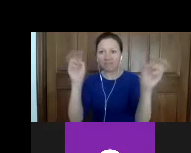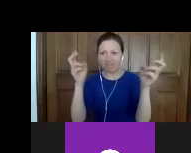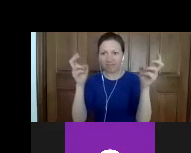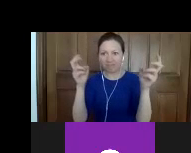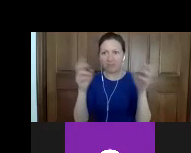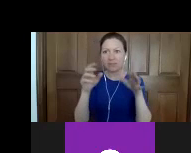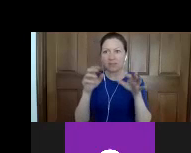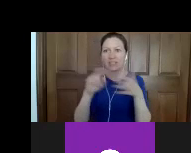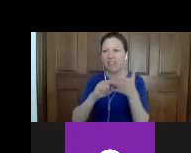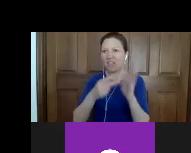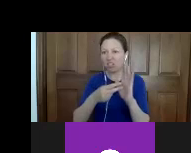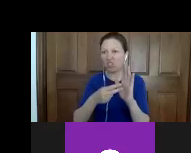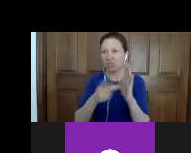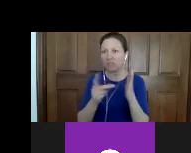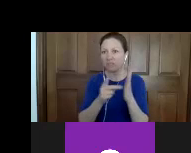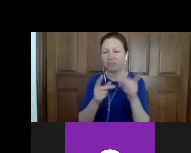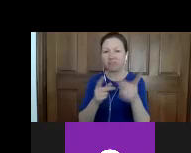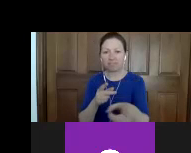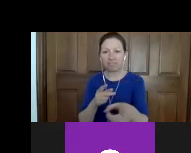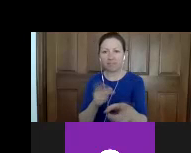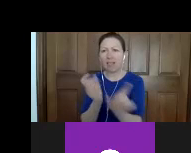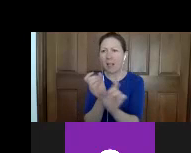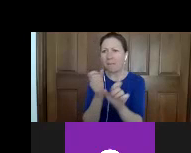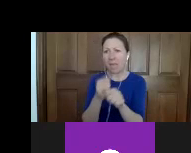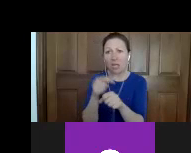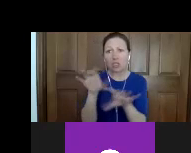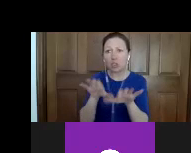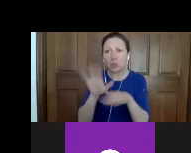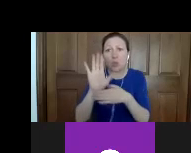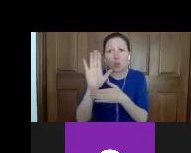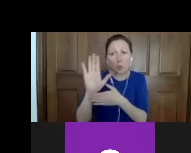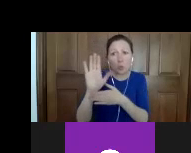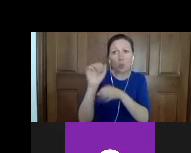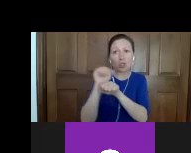communication and behavior make doing your job impossible. And it must be discriminatory